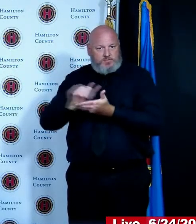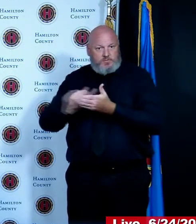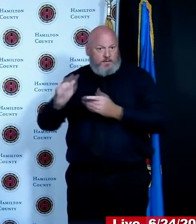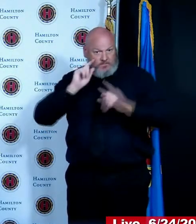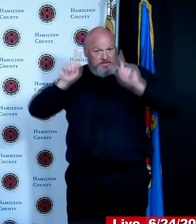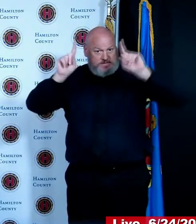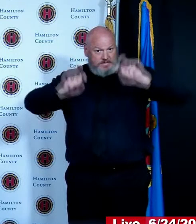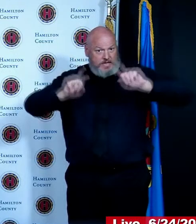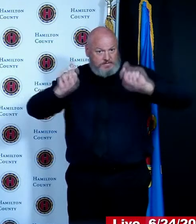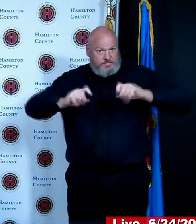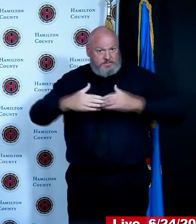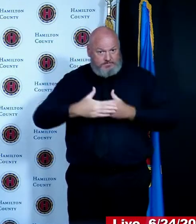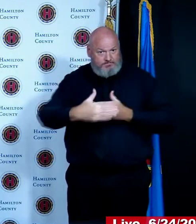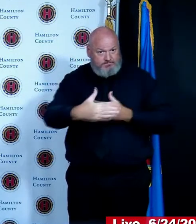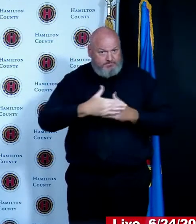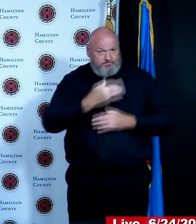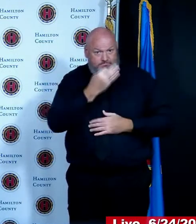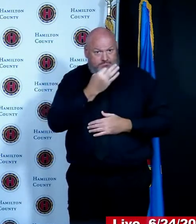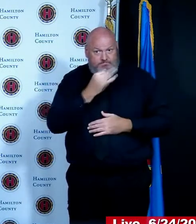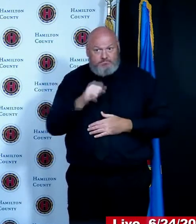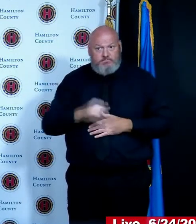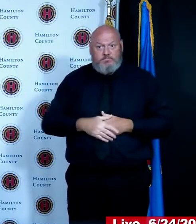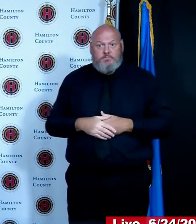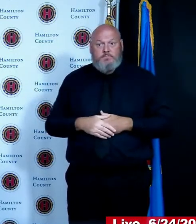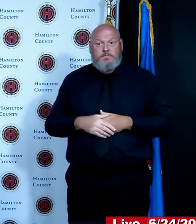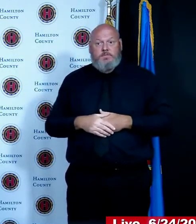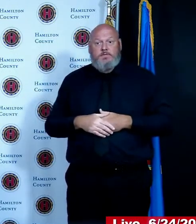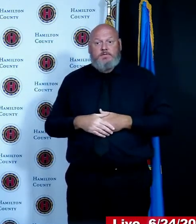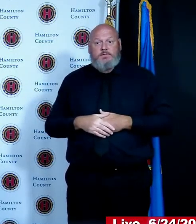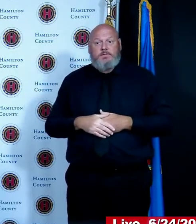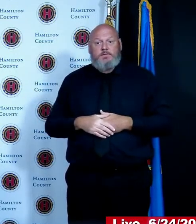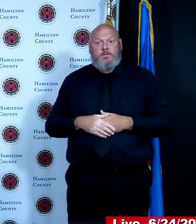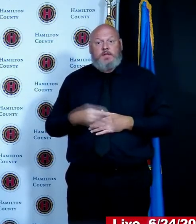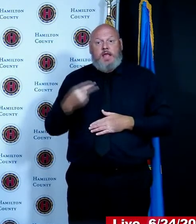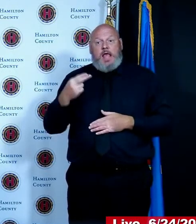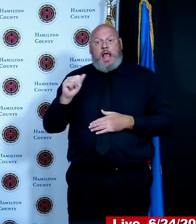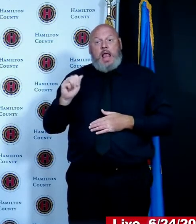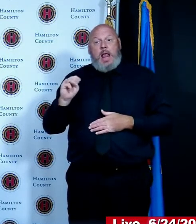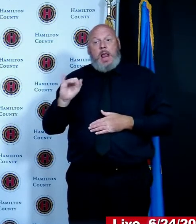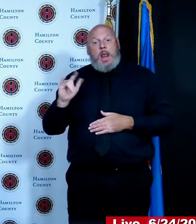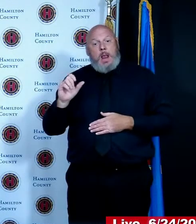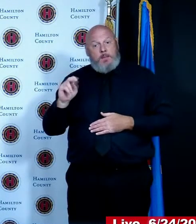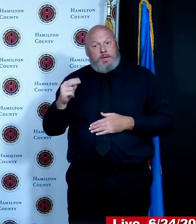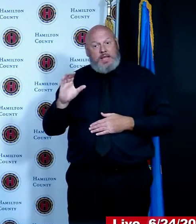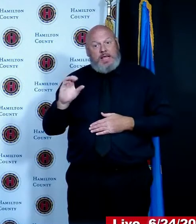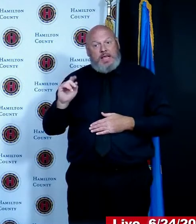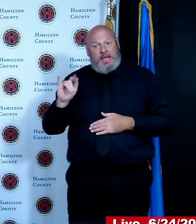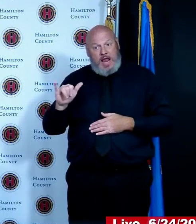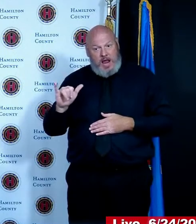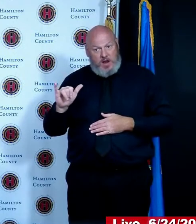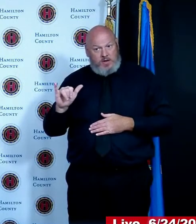my understanding is Hamilton County is the only County in the state to commit those kind of resources to testing very proud of that